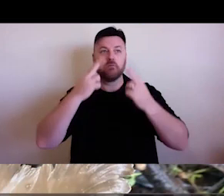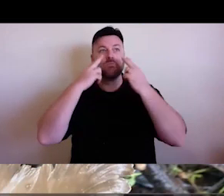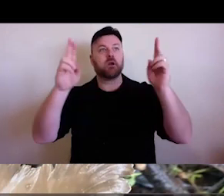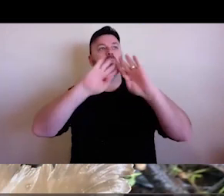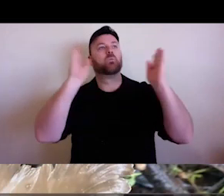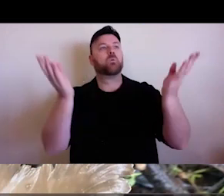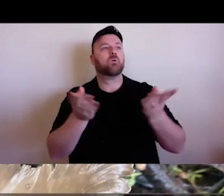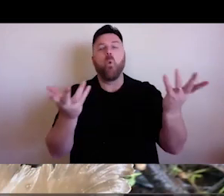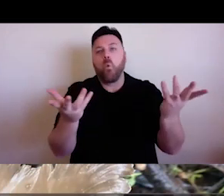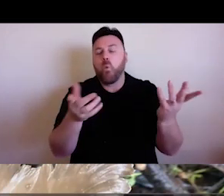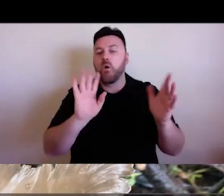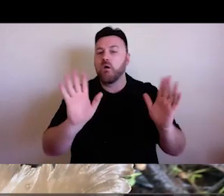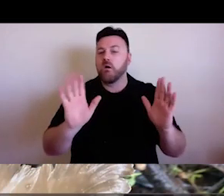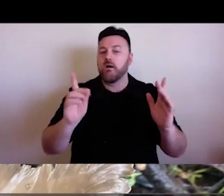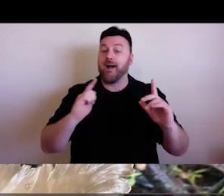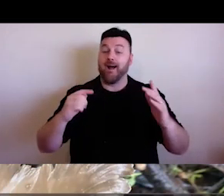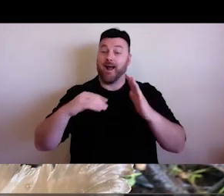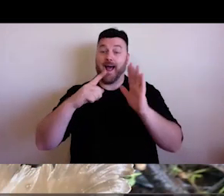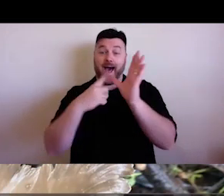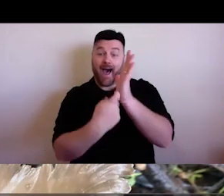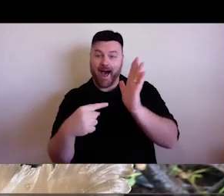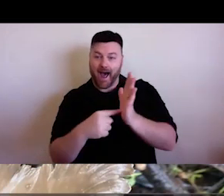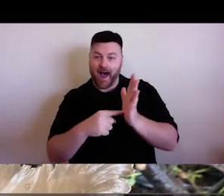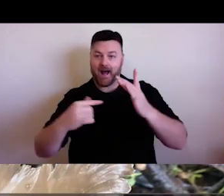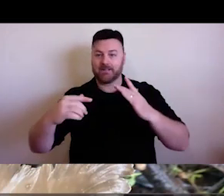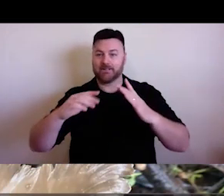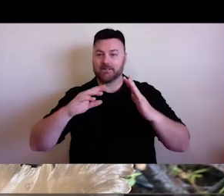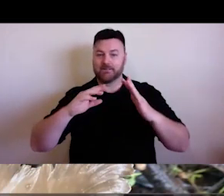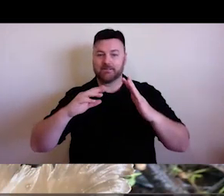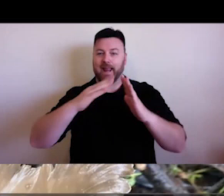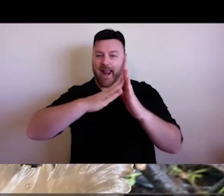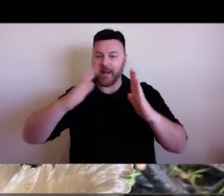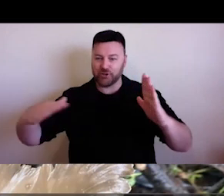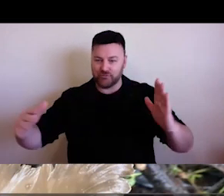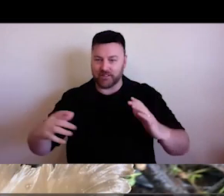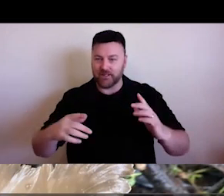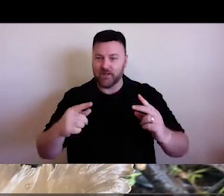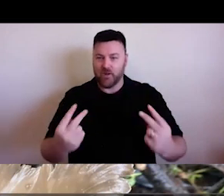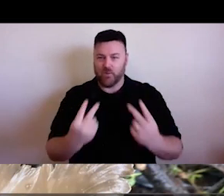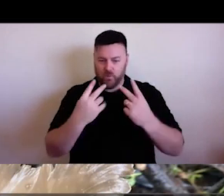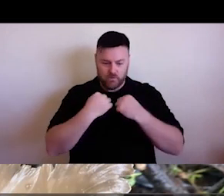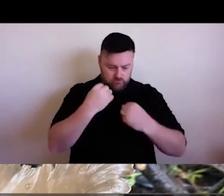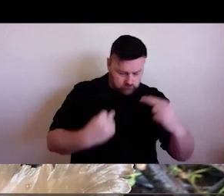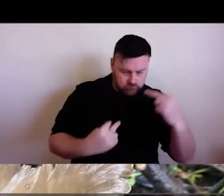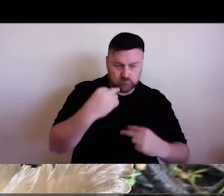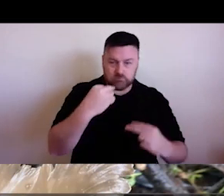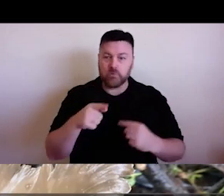arts in Australia. You have varying levels of formal and informal